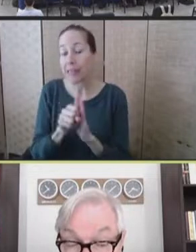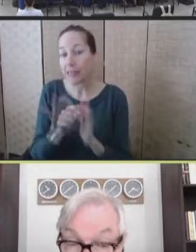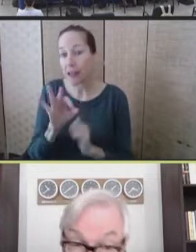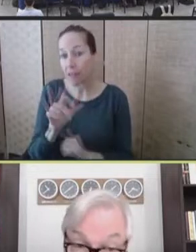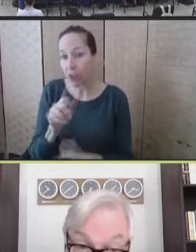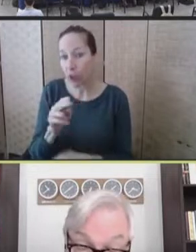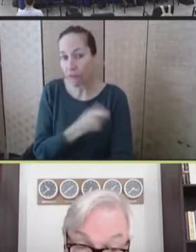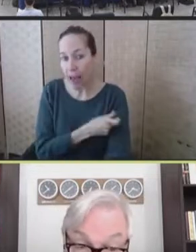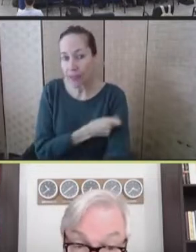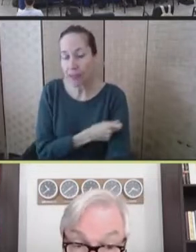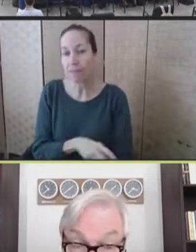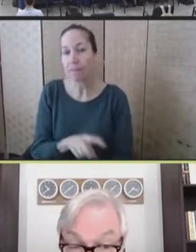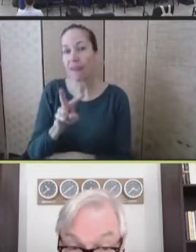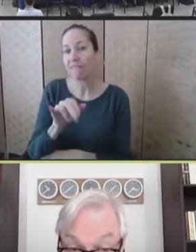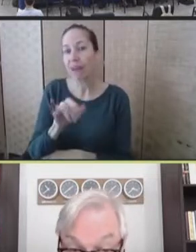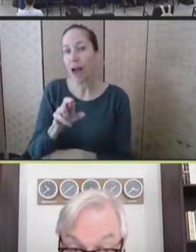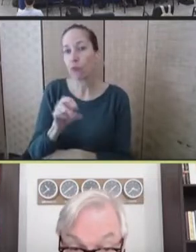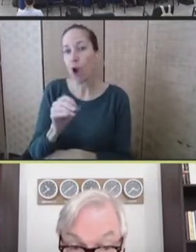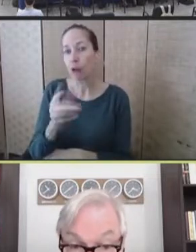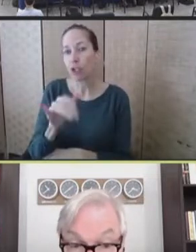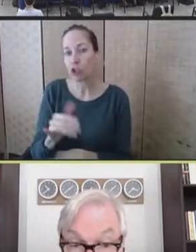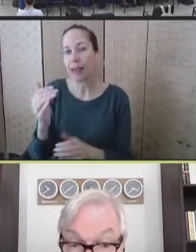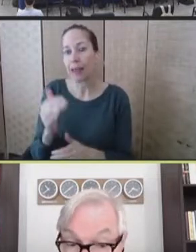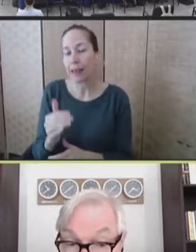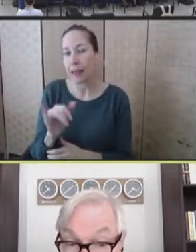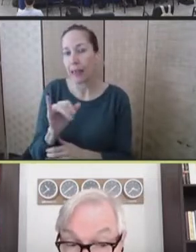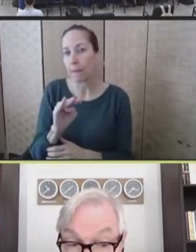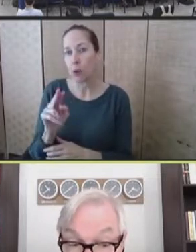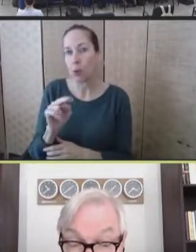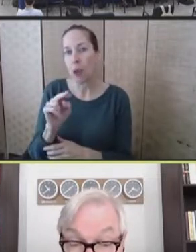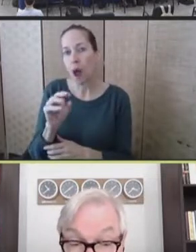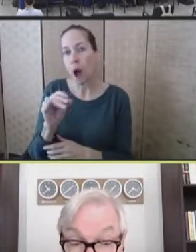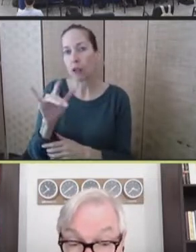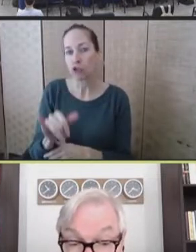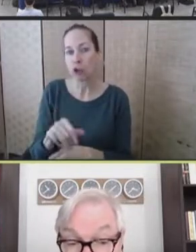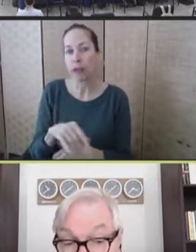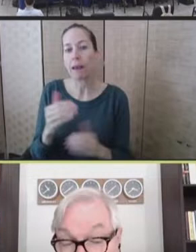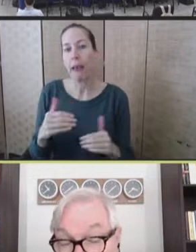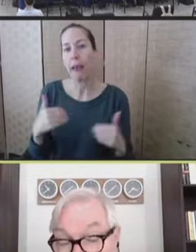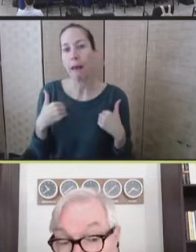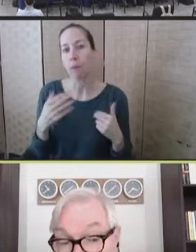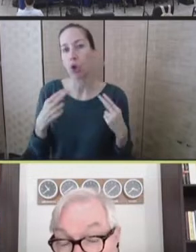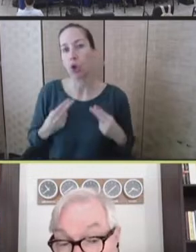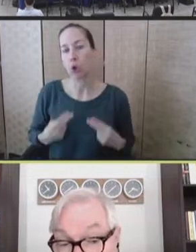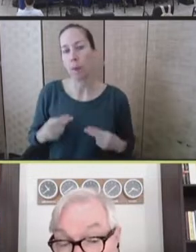the overall virology, immunology, animal and human models, and policy financing and regulation